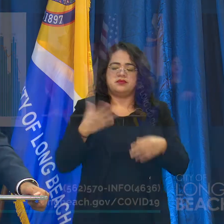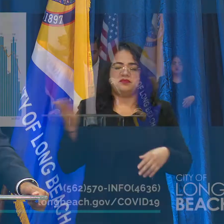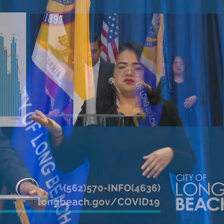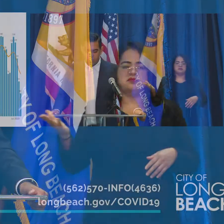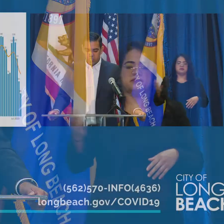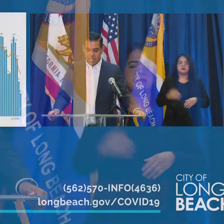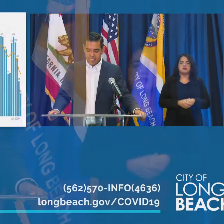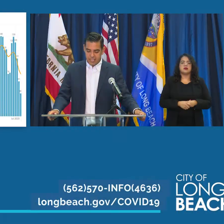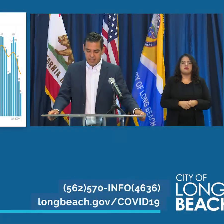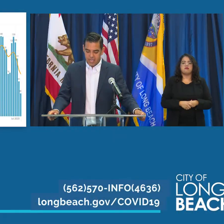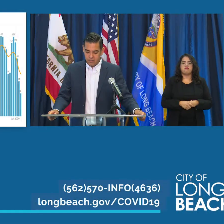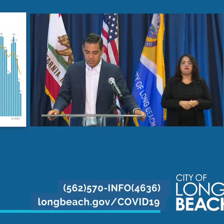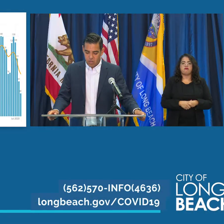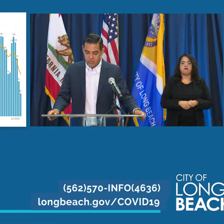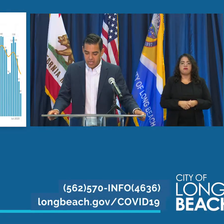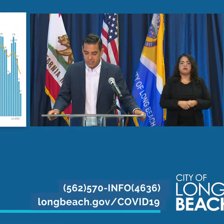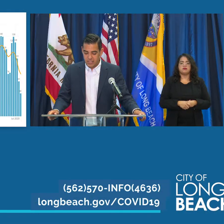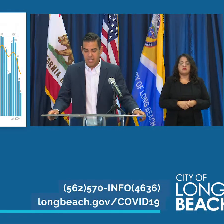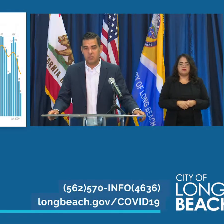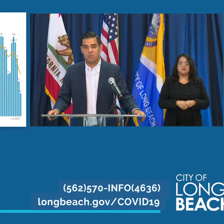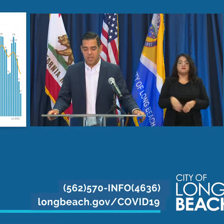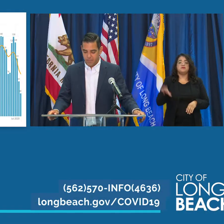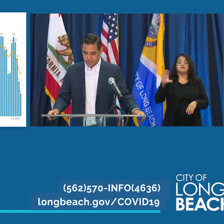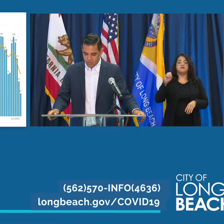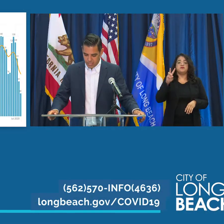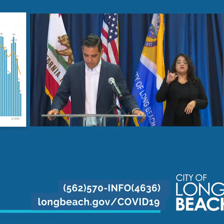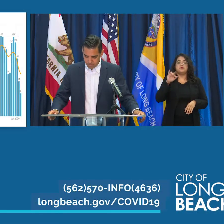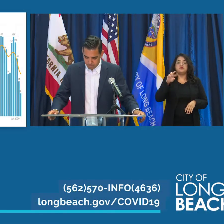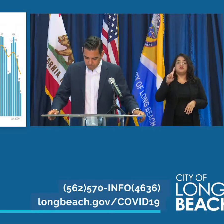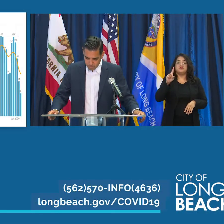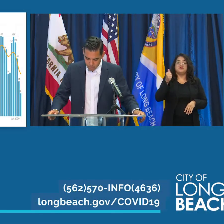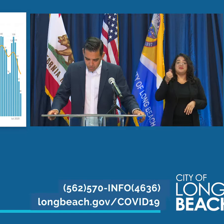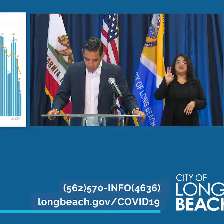This first slide indicates the COVID-19 cases by episode date,